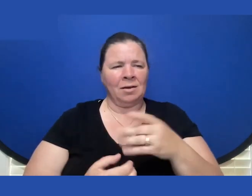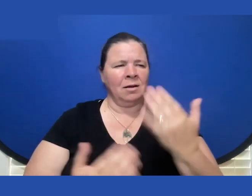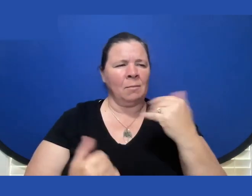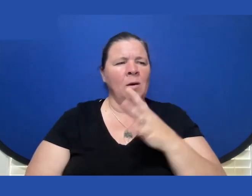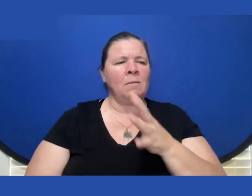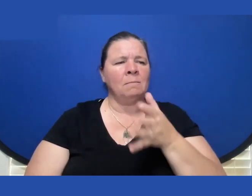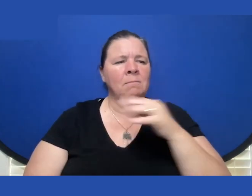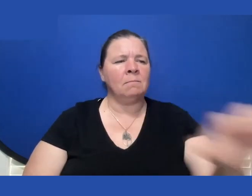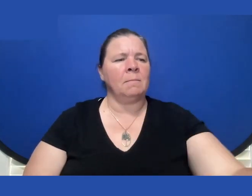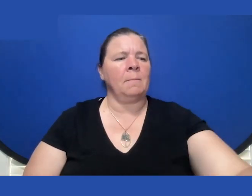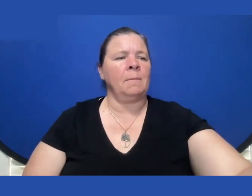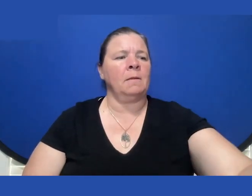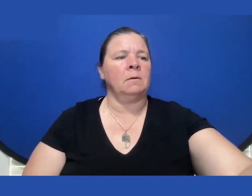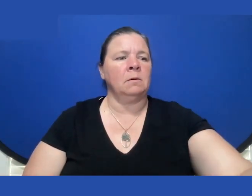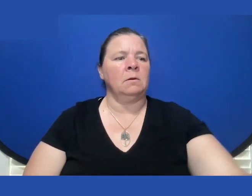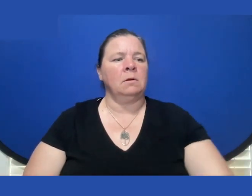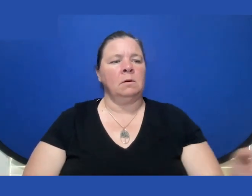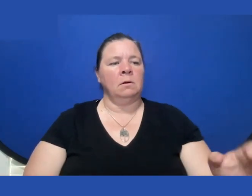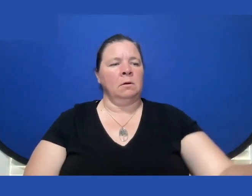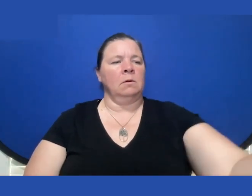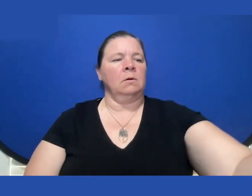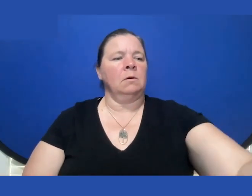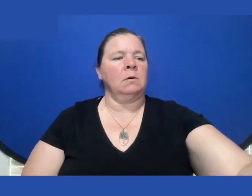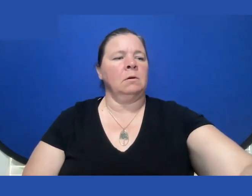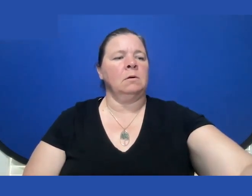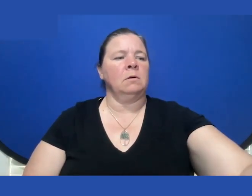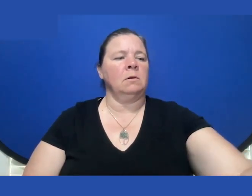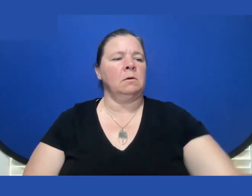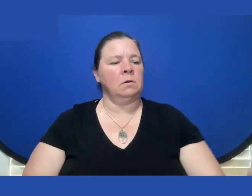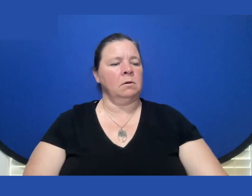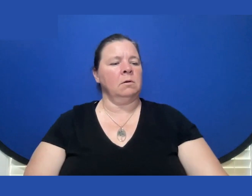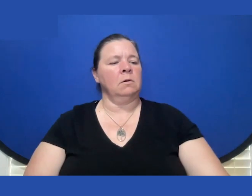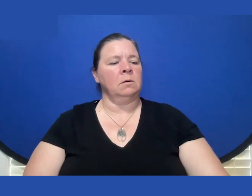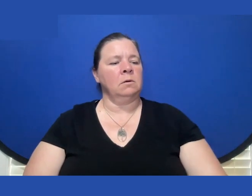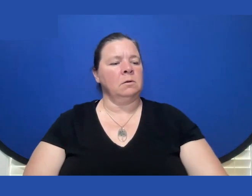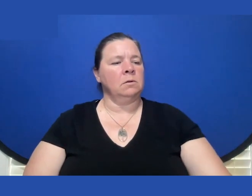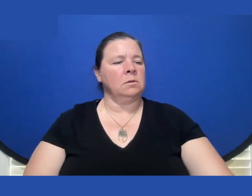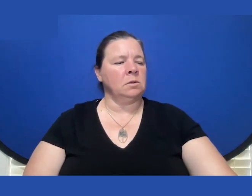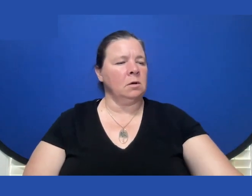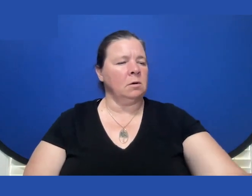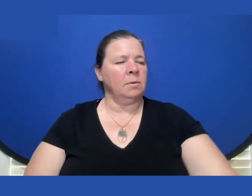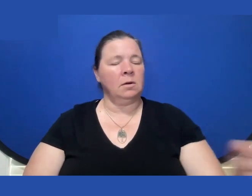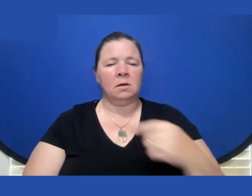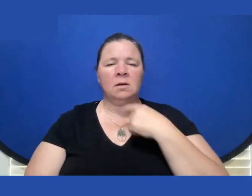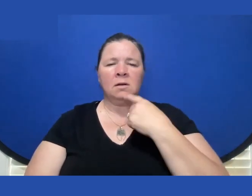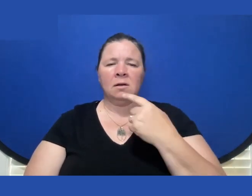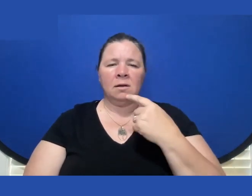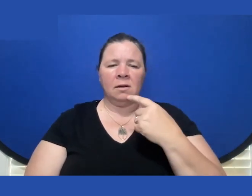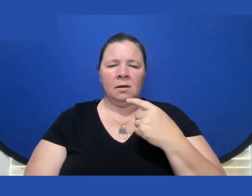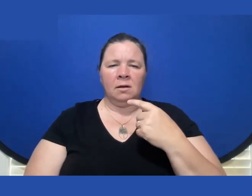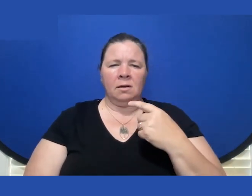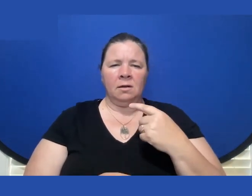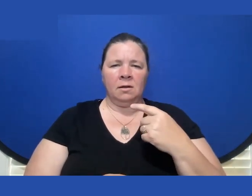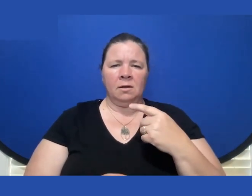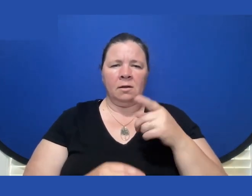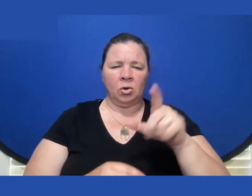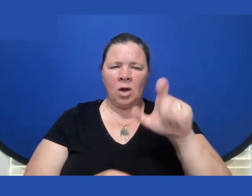And so, it just helps me to really recognize that there's such a difference in terms of, you know, military life and civilian life.